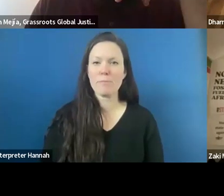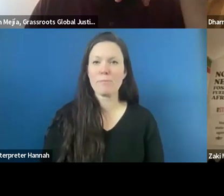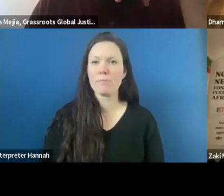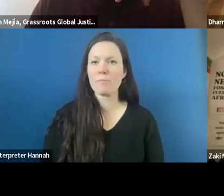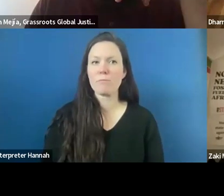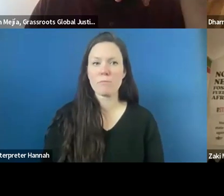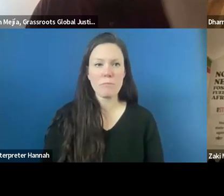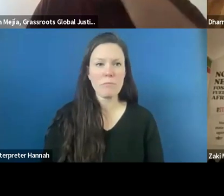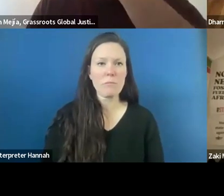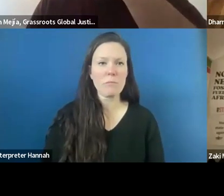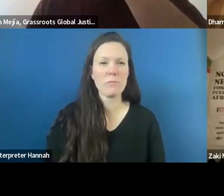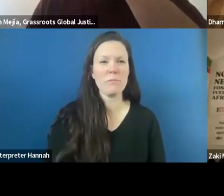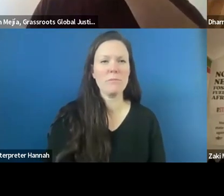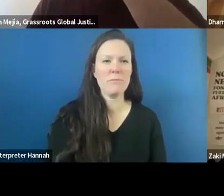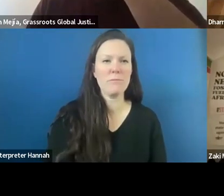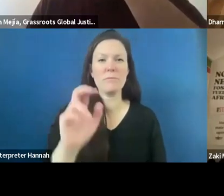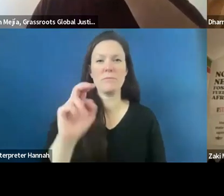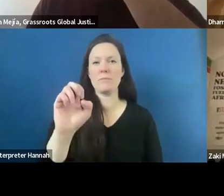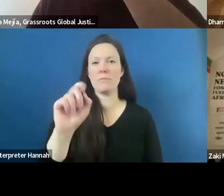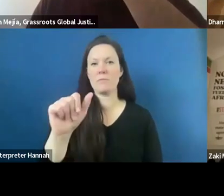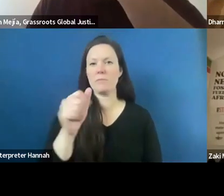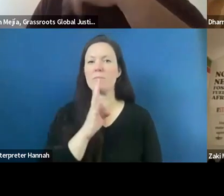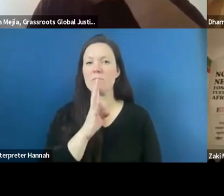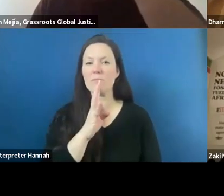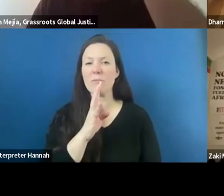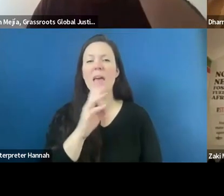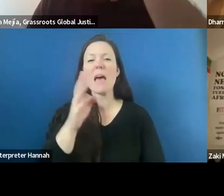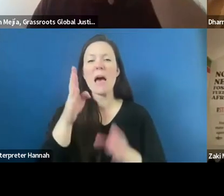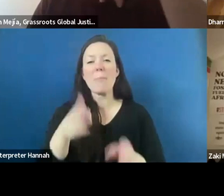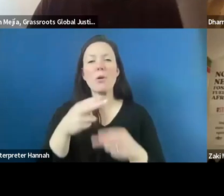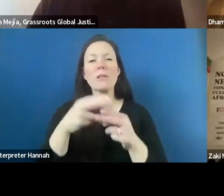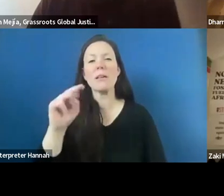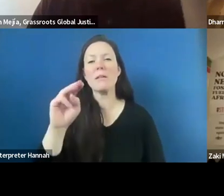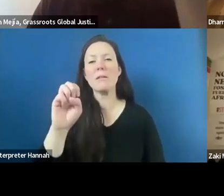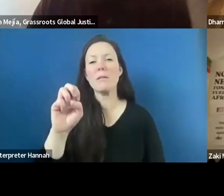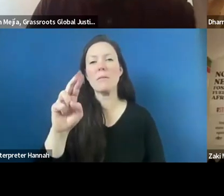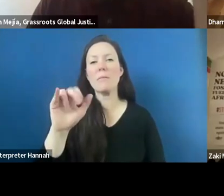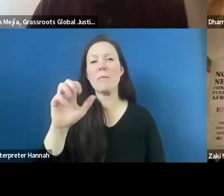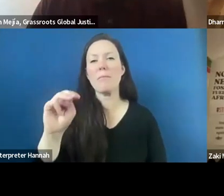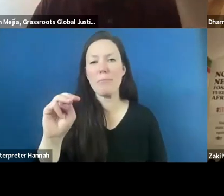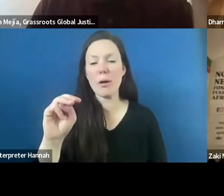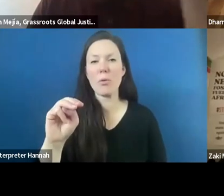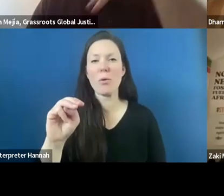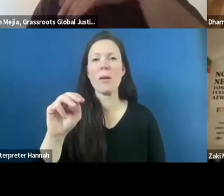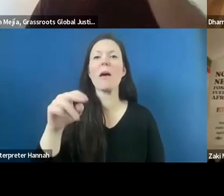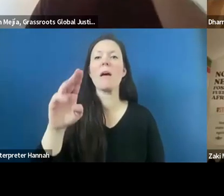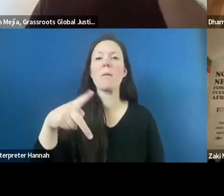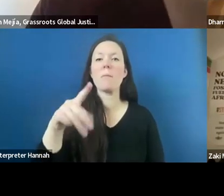So I think there's really good work done by Miriam Pemberton on transition. She's got a book that came out